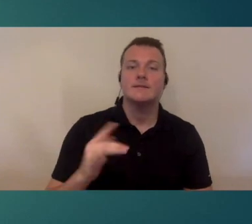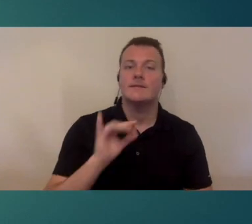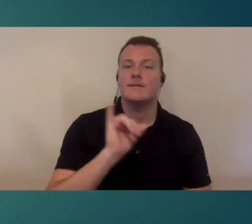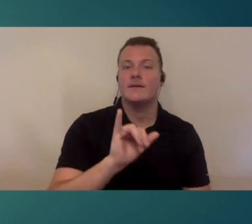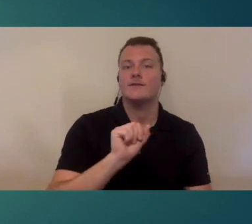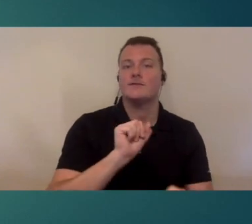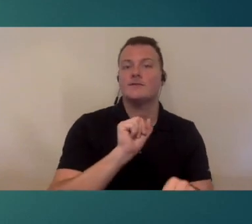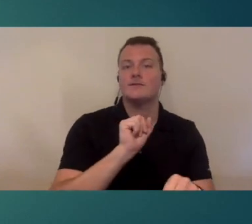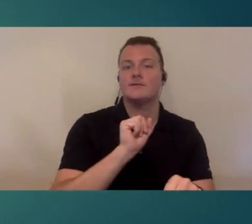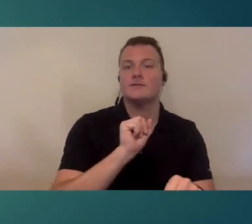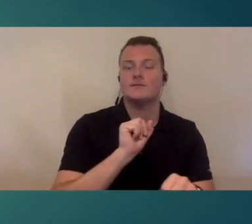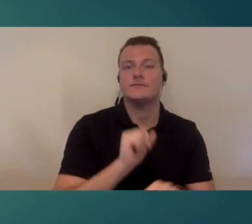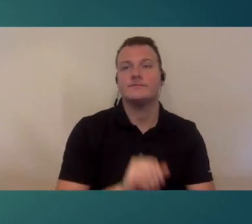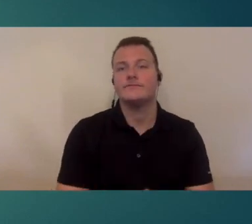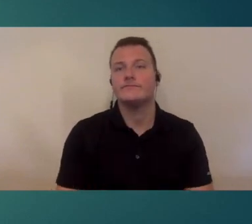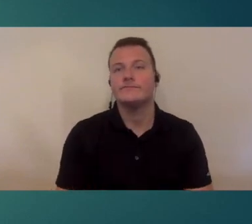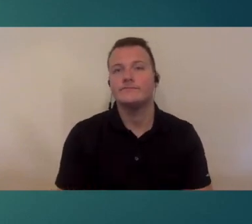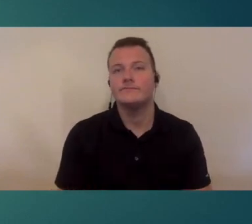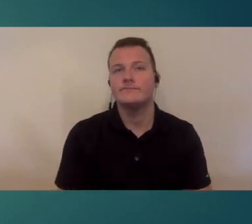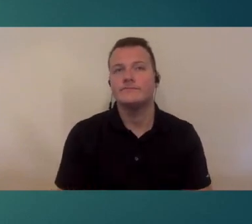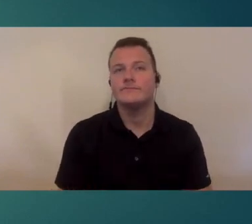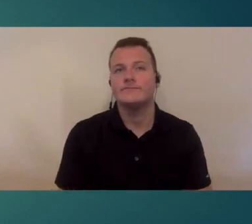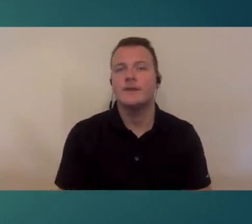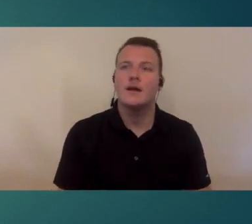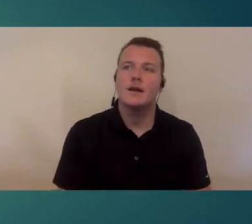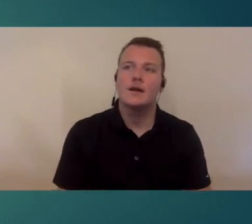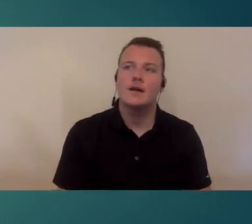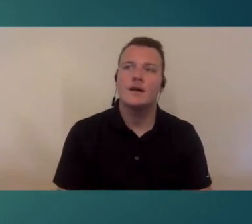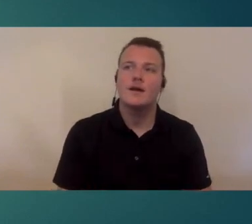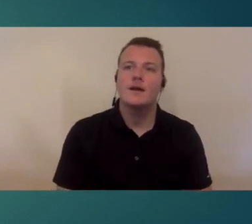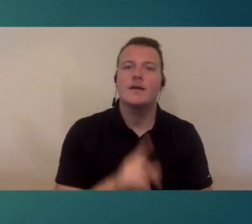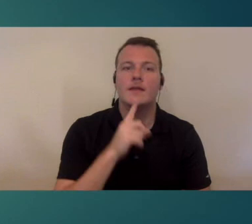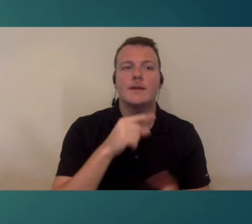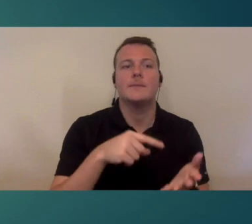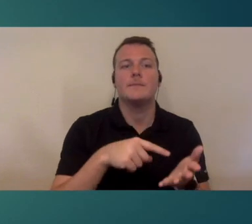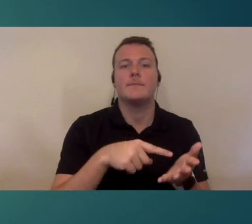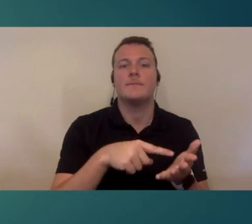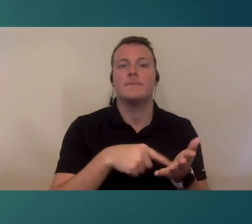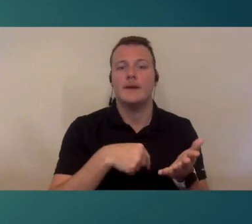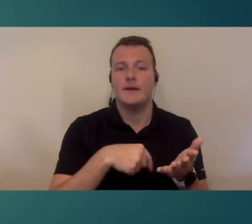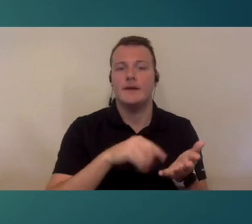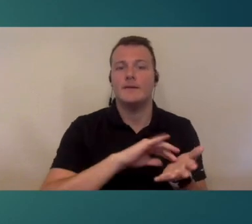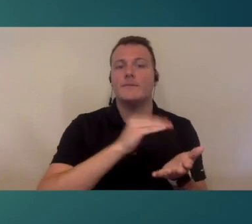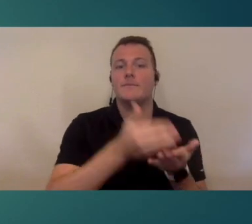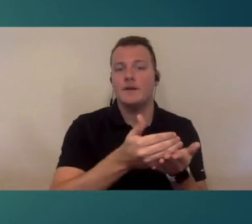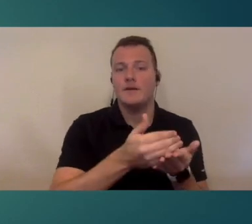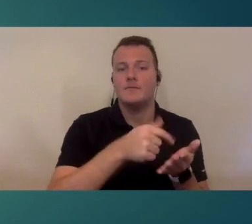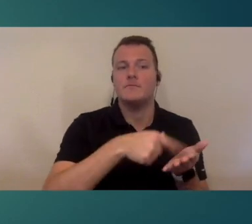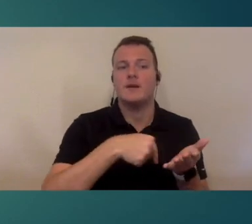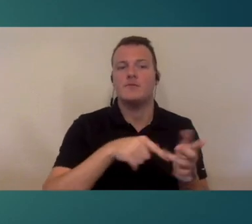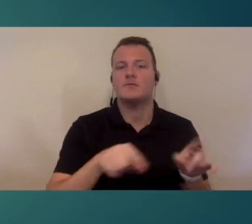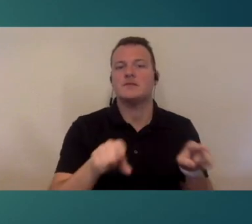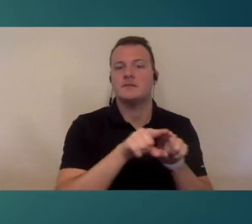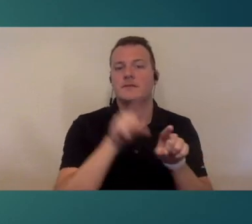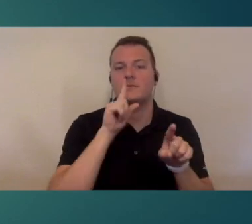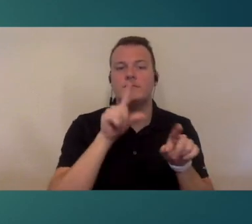going to be the exact same start pay rate as any other new audiologist, where